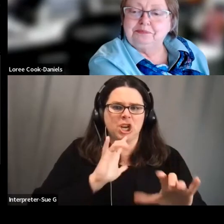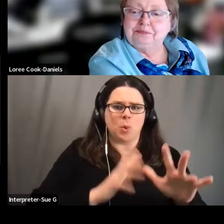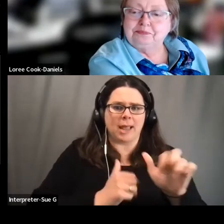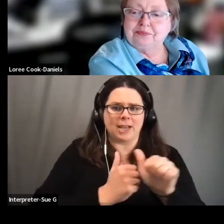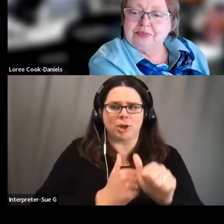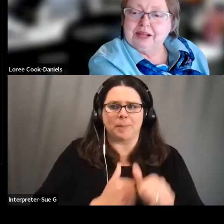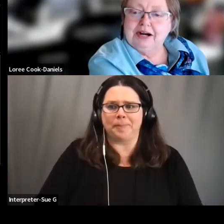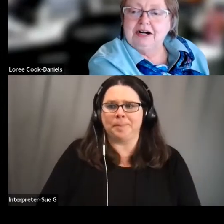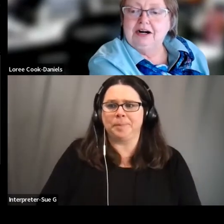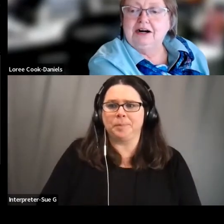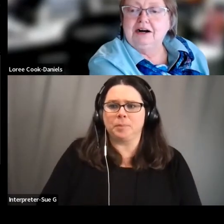It works.